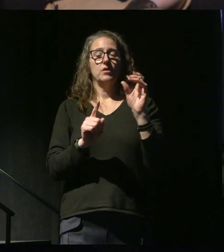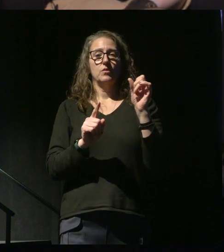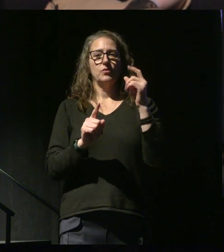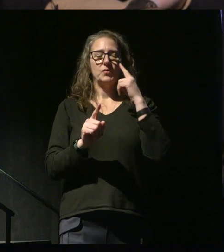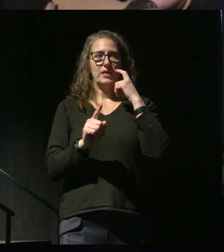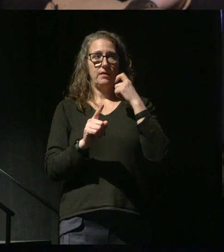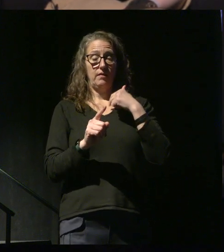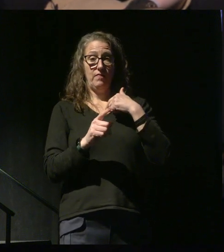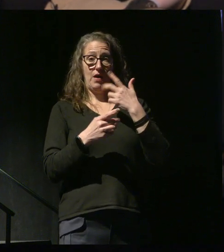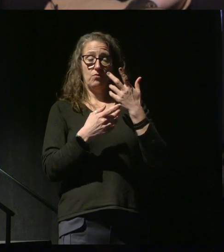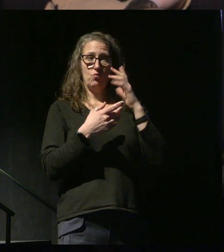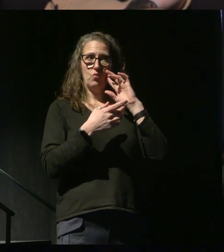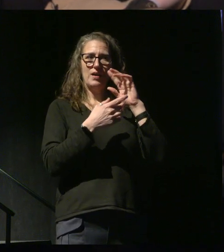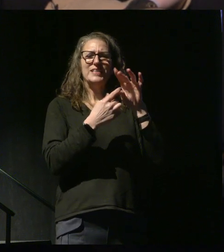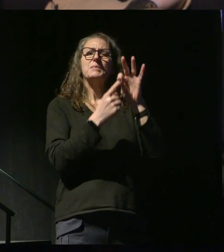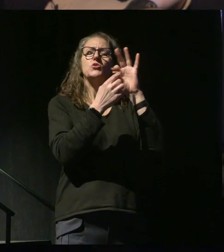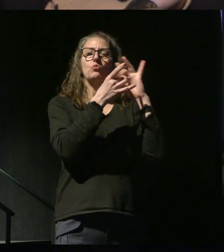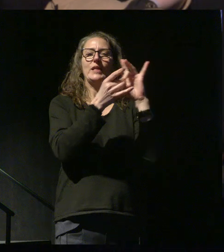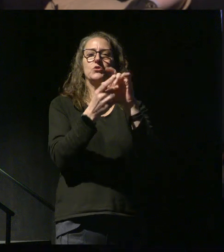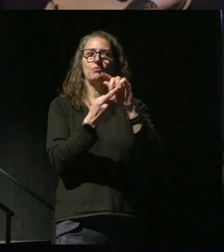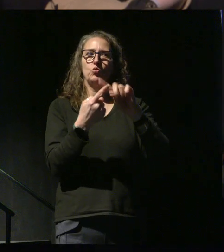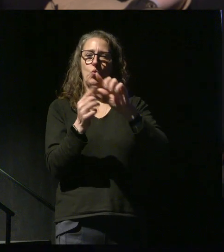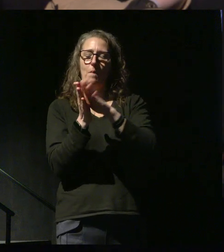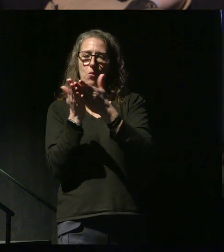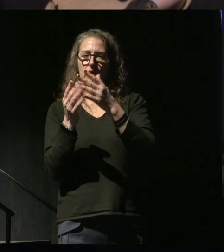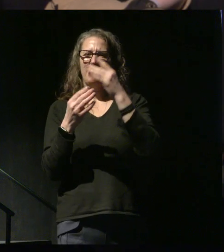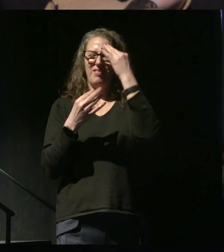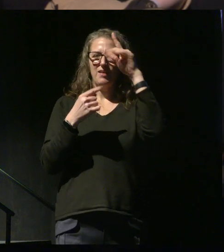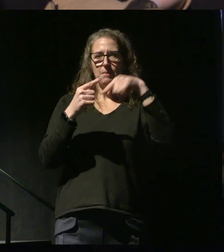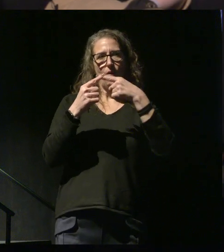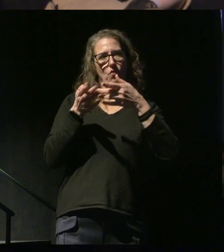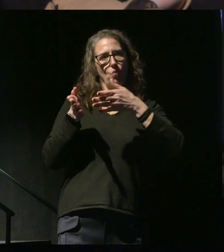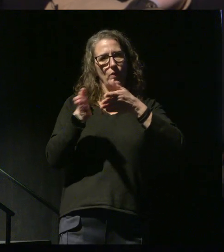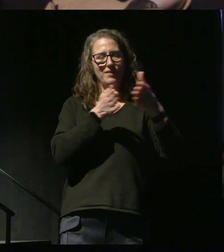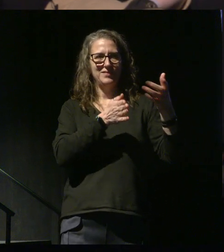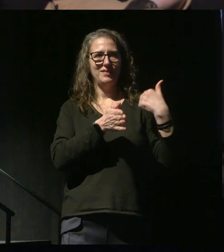You know, thinking about like the ways that we navigate